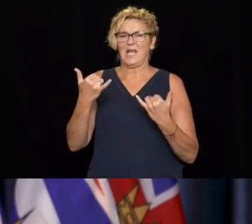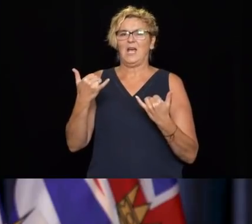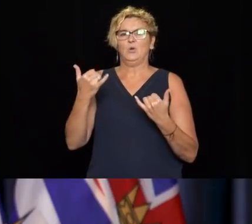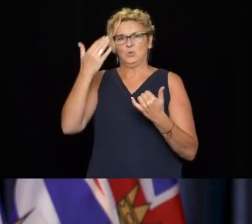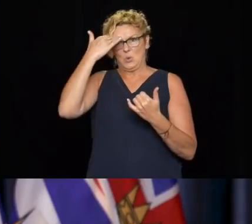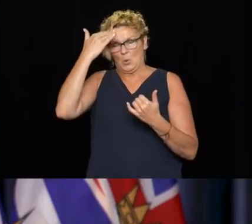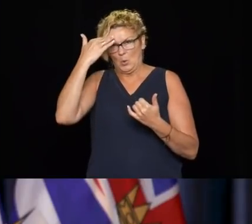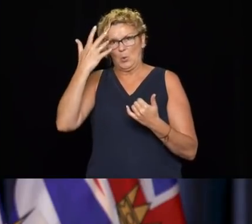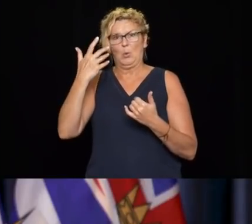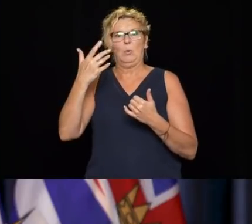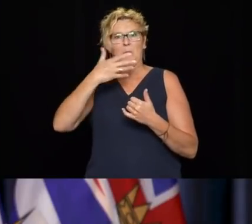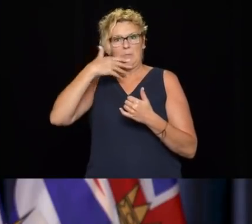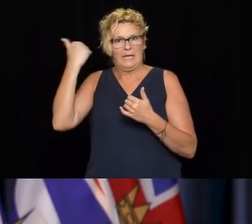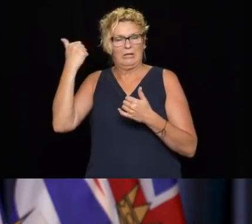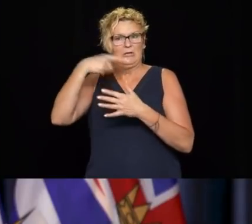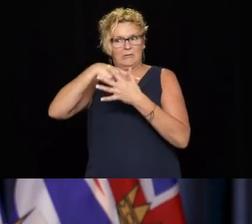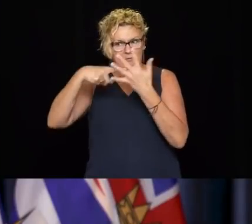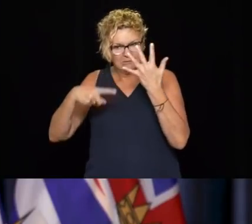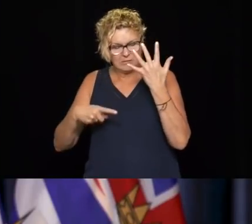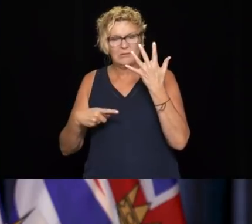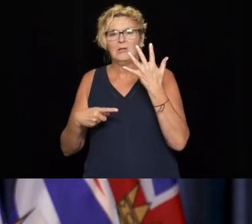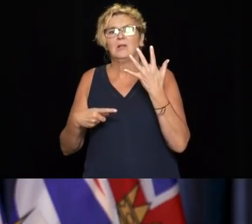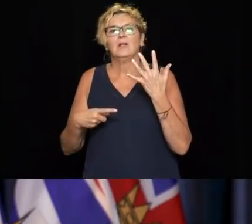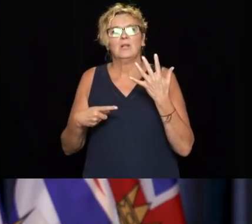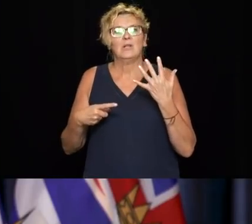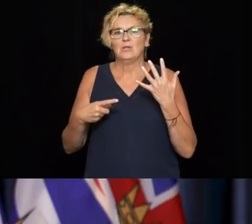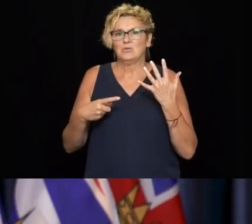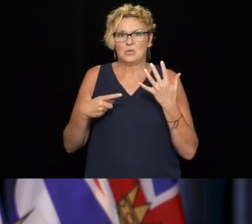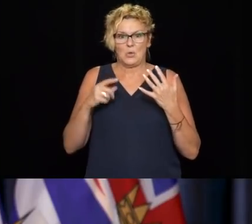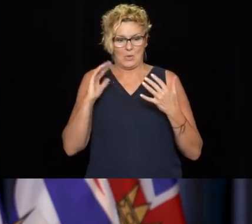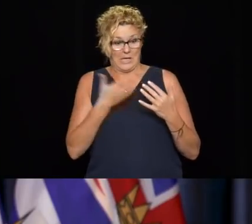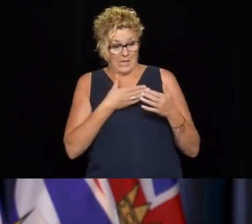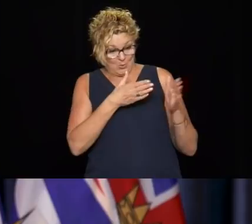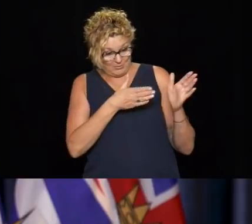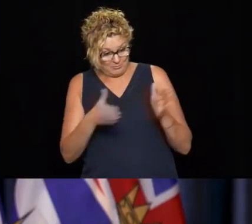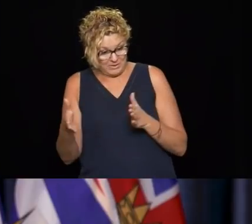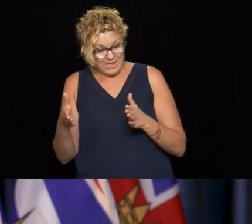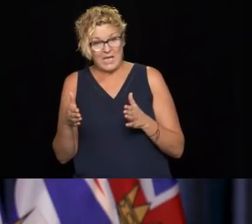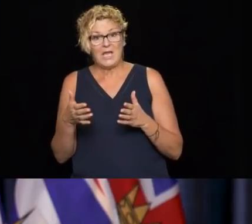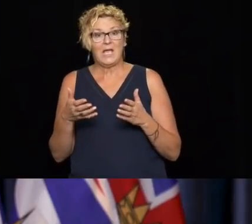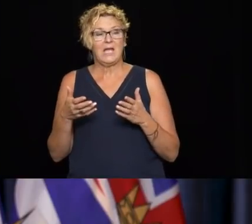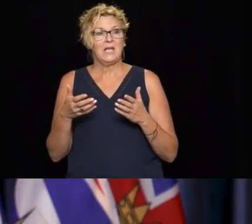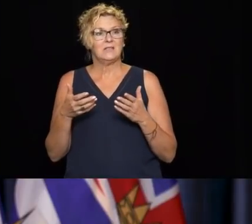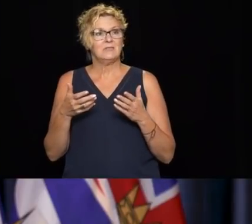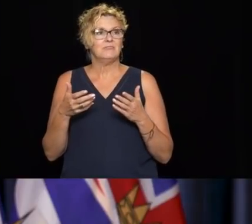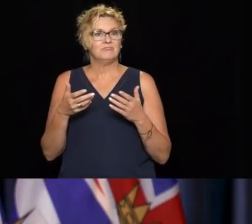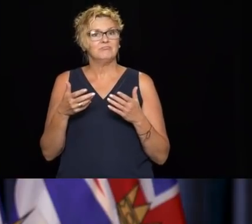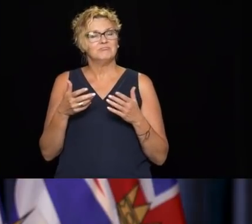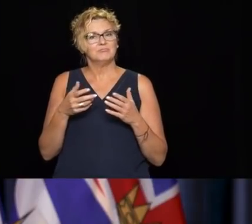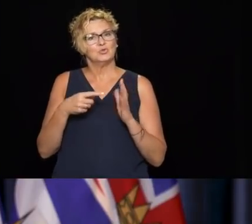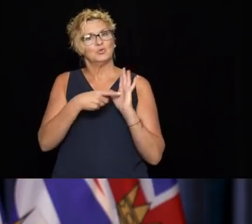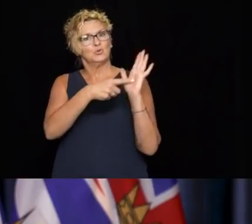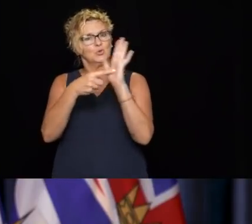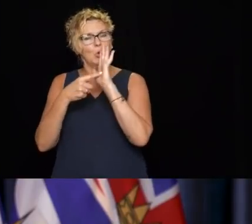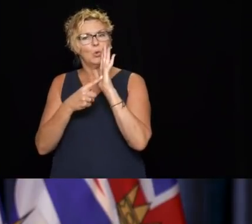emergency measures to address that for 7 months later, we know a great deal more than we did then and we are building every week